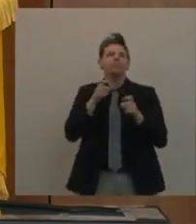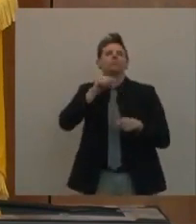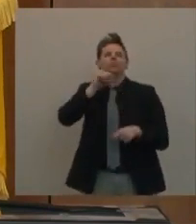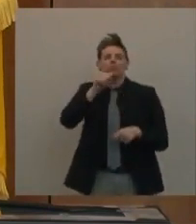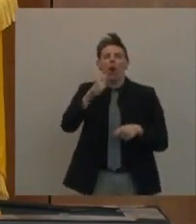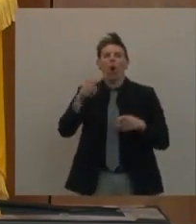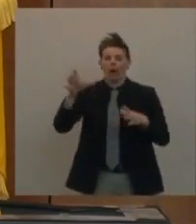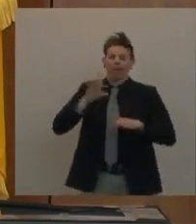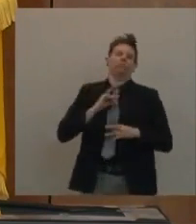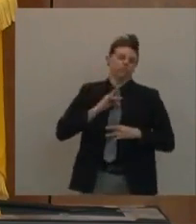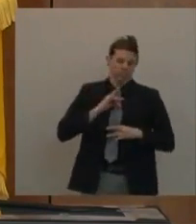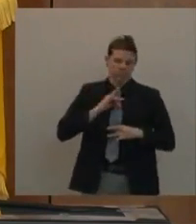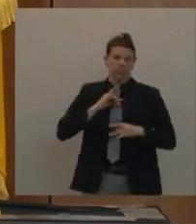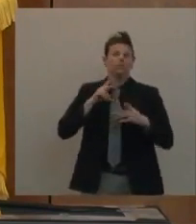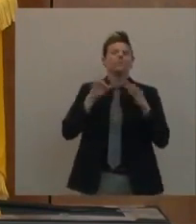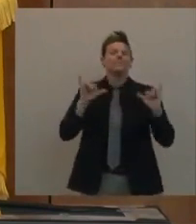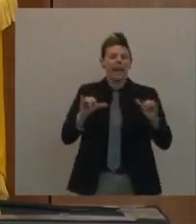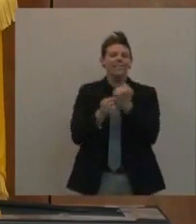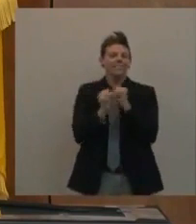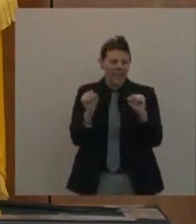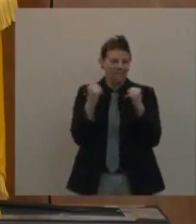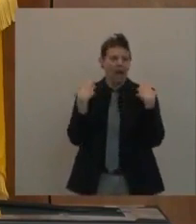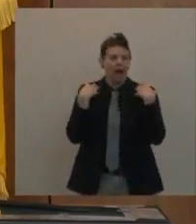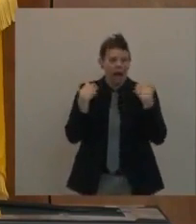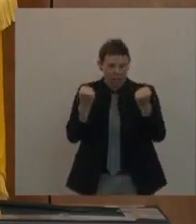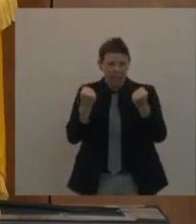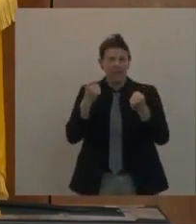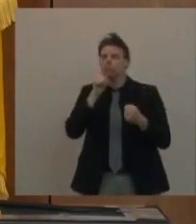NEED THAT. WHAT’S THE BEST WAY TO MANAGE THAT?